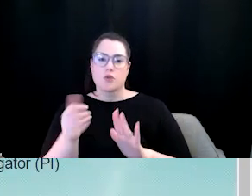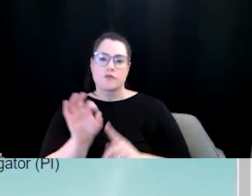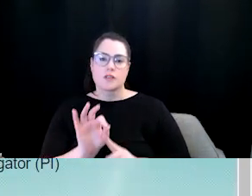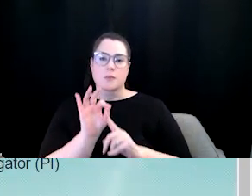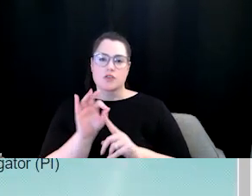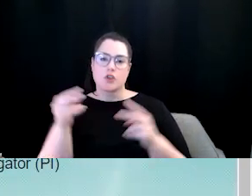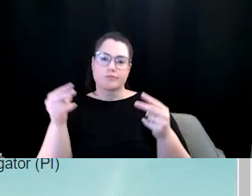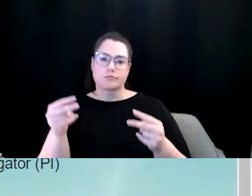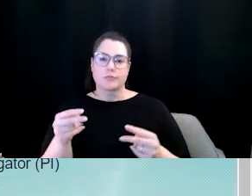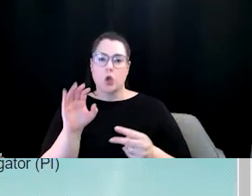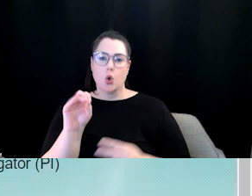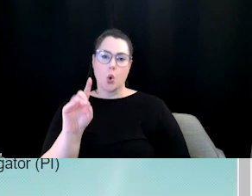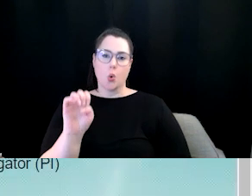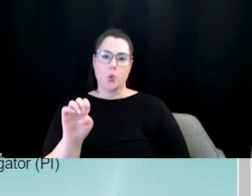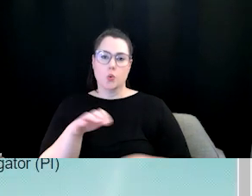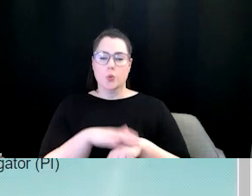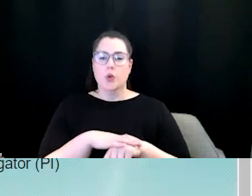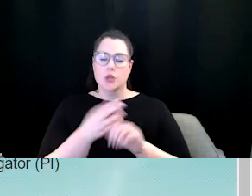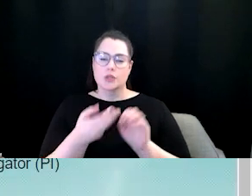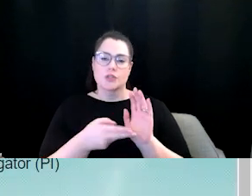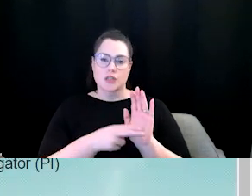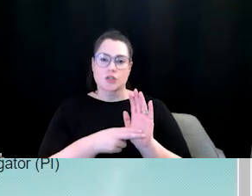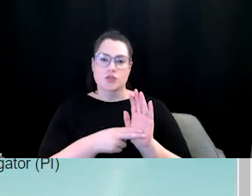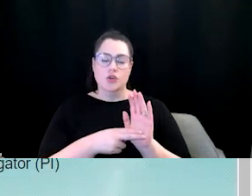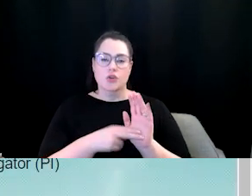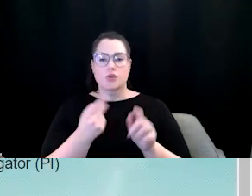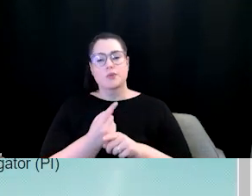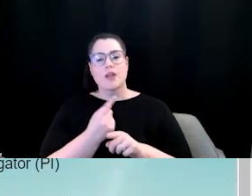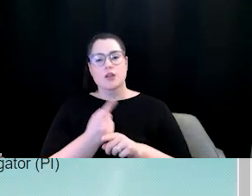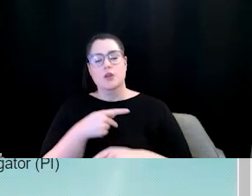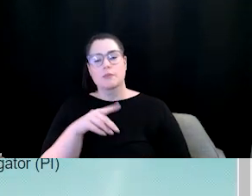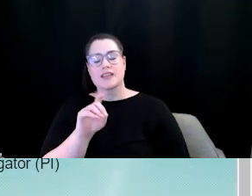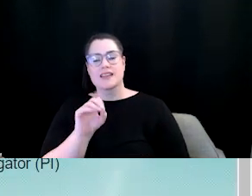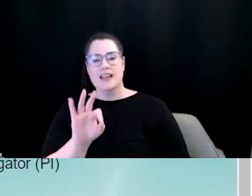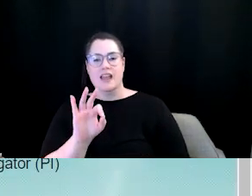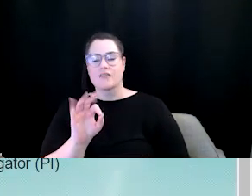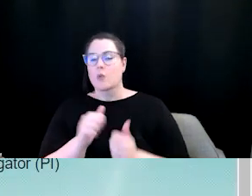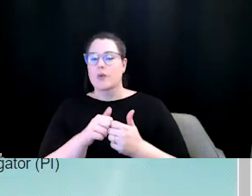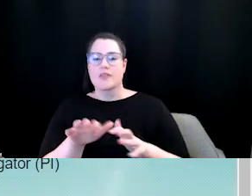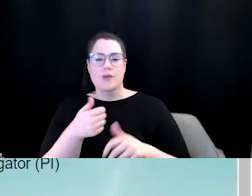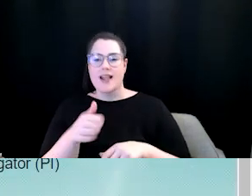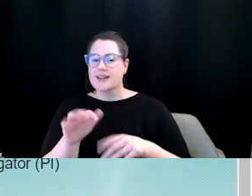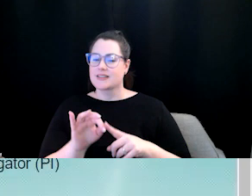And then it will just look like a regular PDF with no -- with no special coding to it. And that will upload fine.